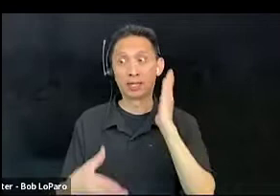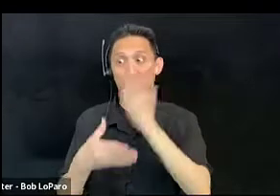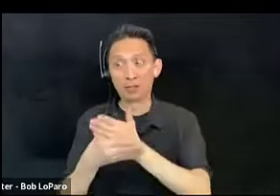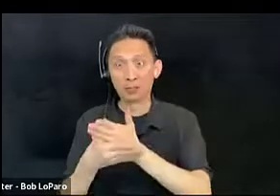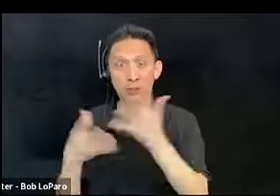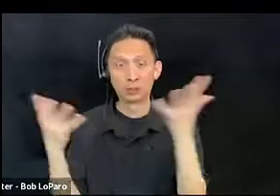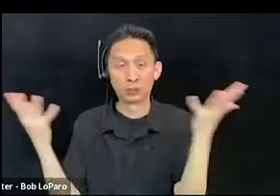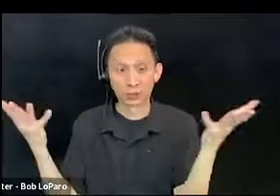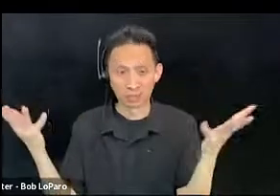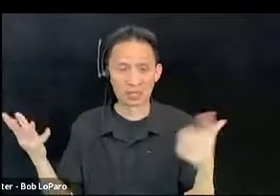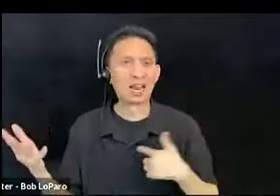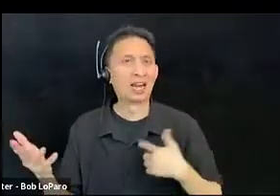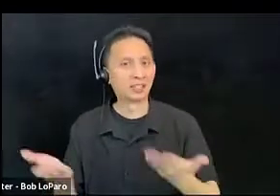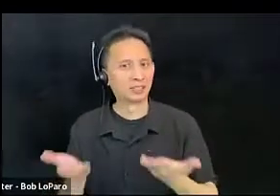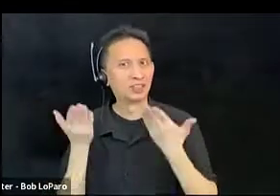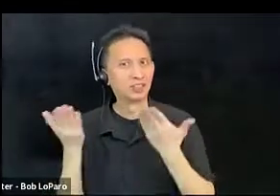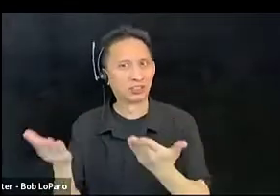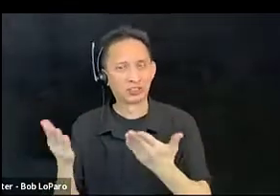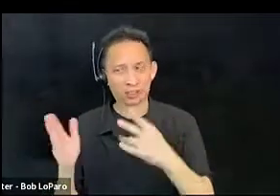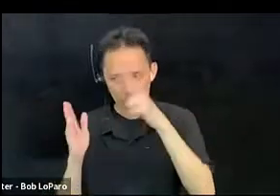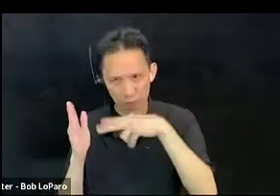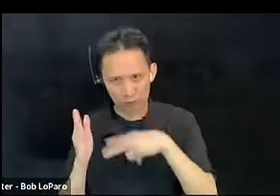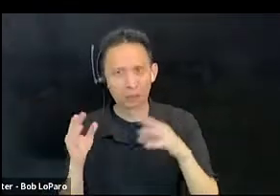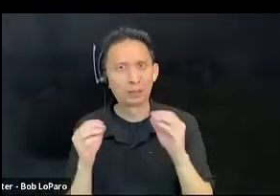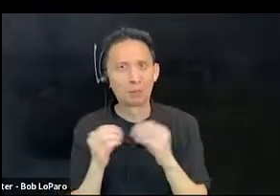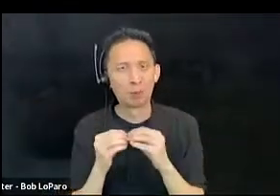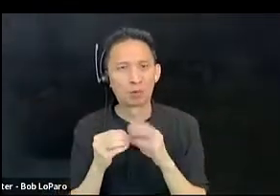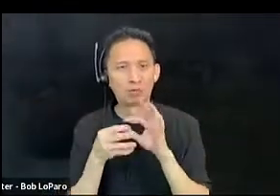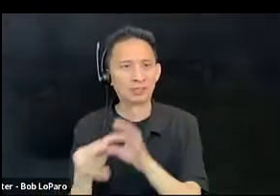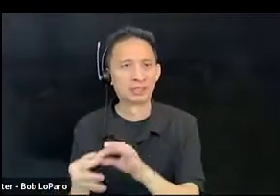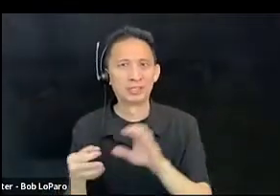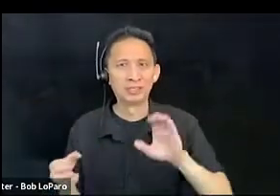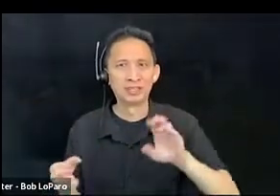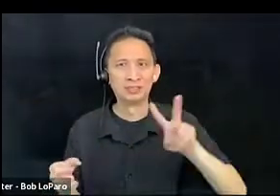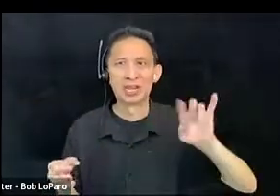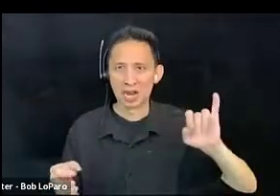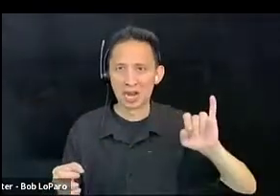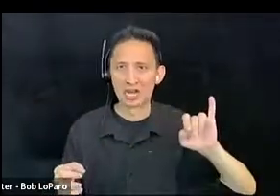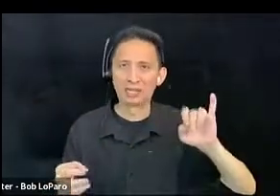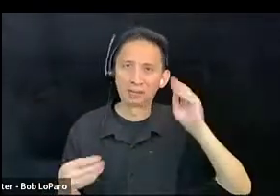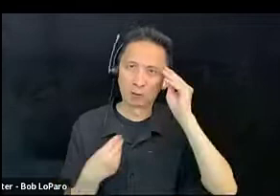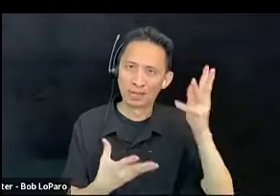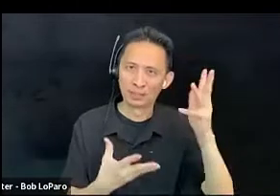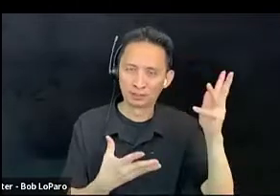content. What we're doing is taking the CVI intervention content and applying it to communication.